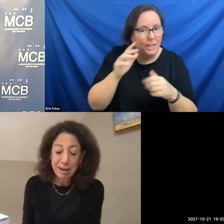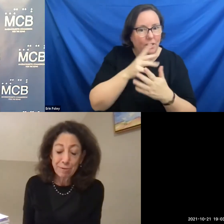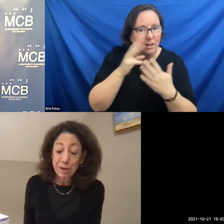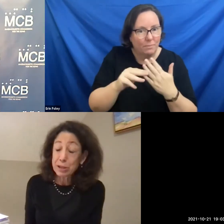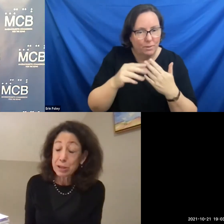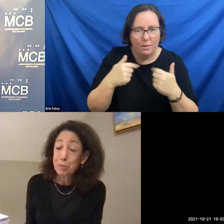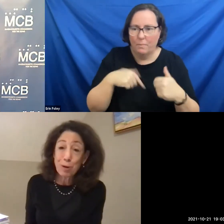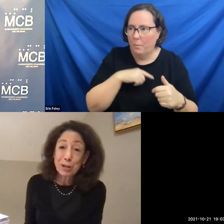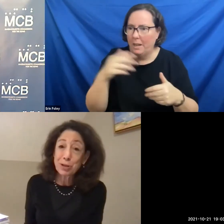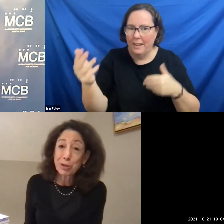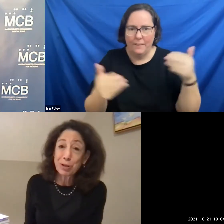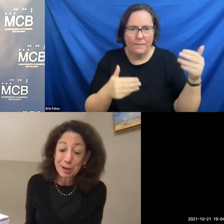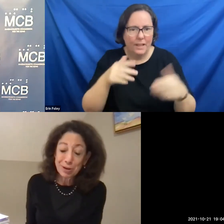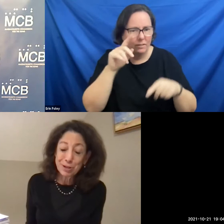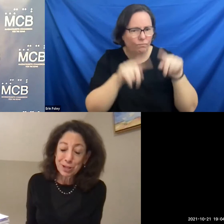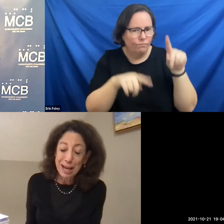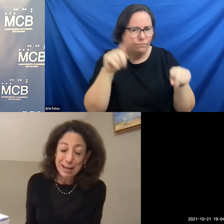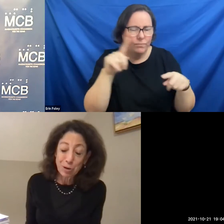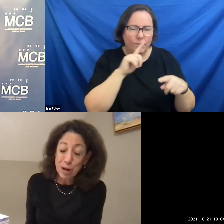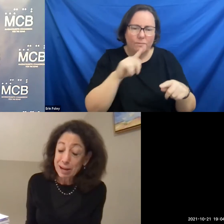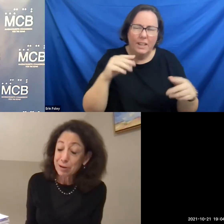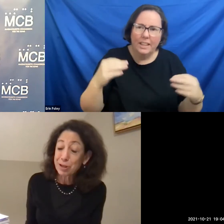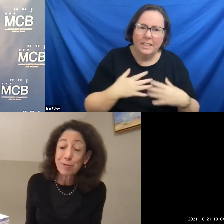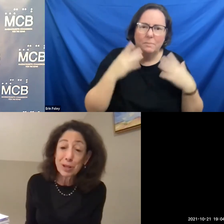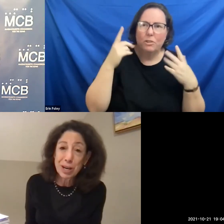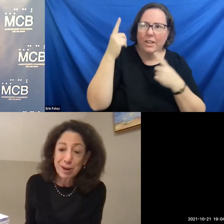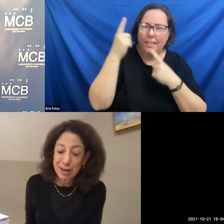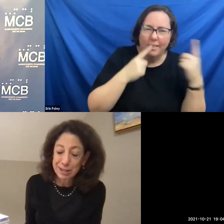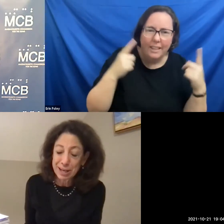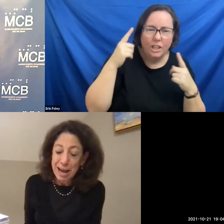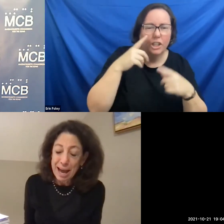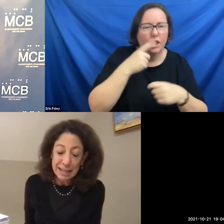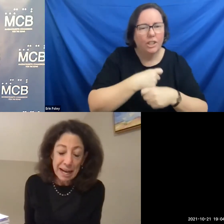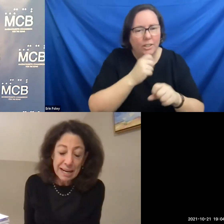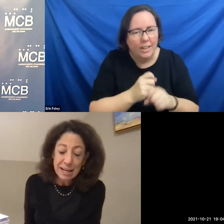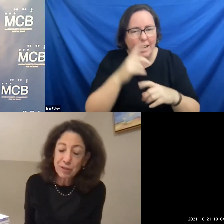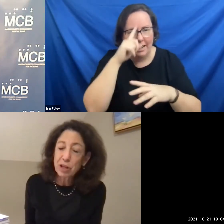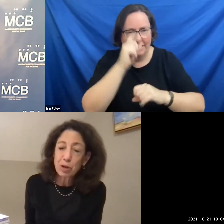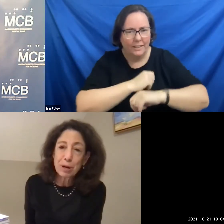of inspirational thinkers and creators, and visionaries at the cutting edge of the human